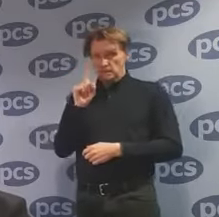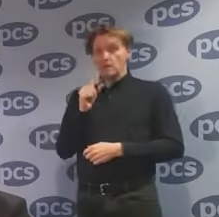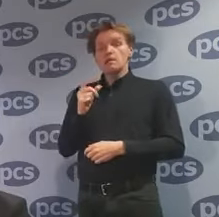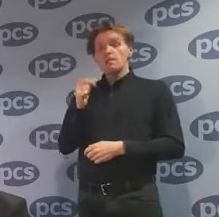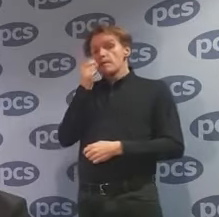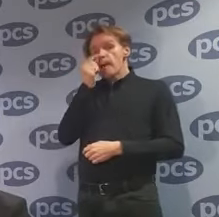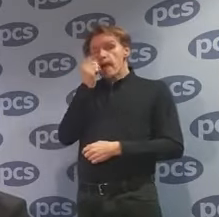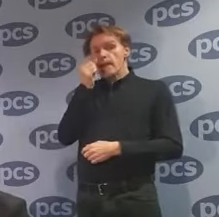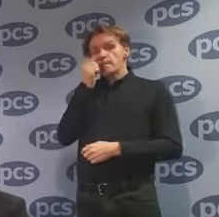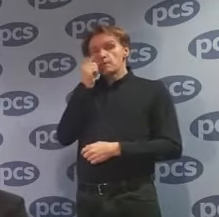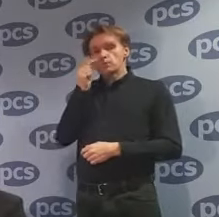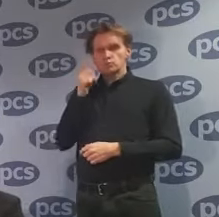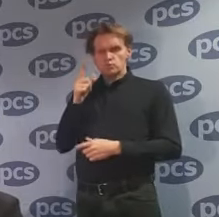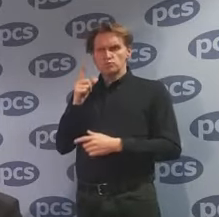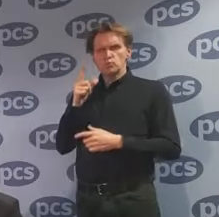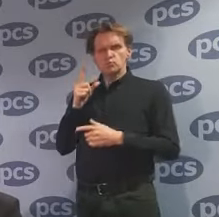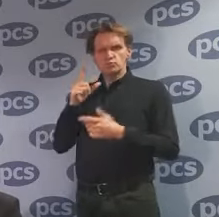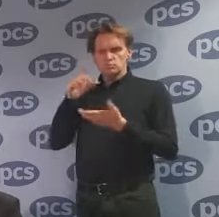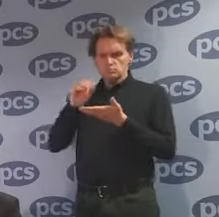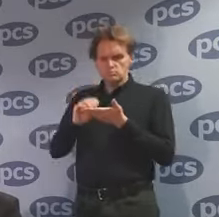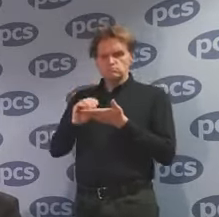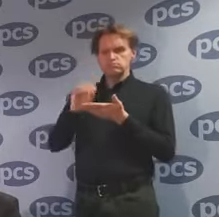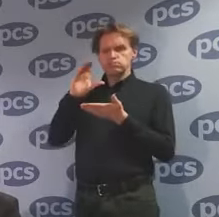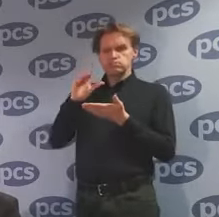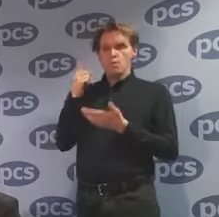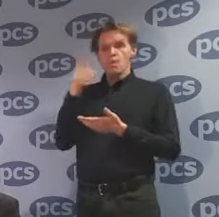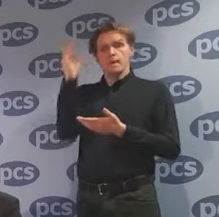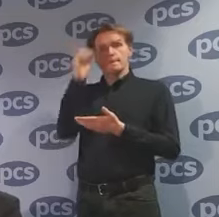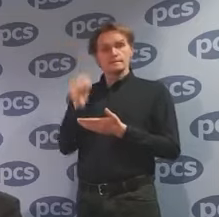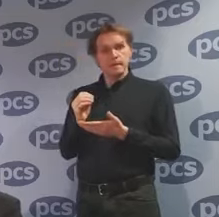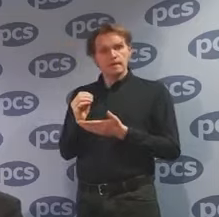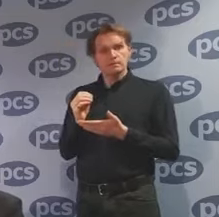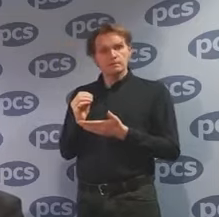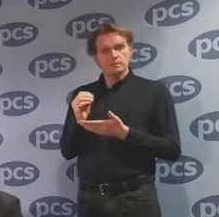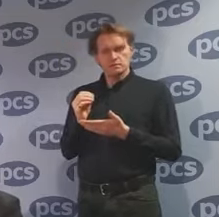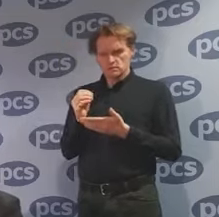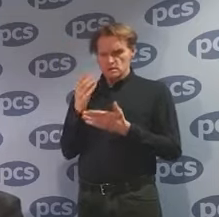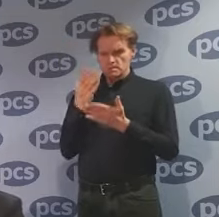claim just a 1% pay claim what the government needed to do in DWP was to